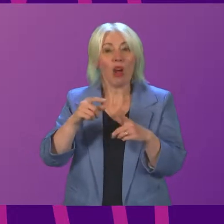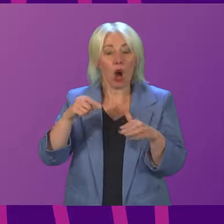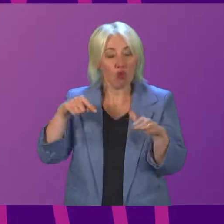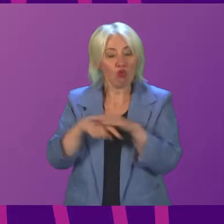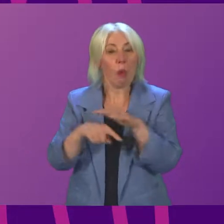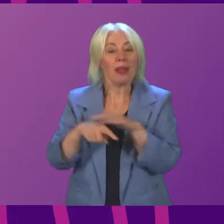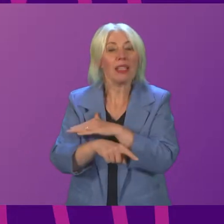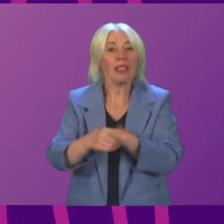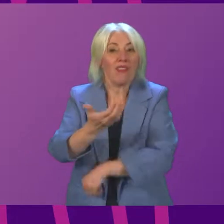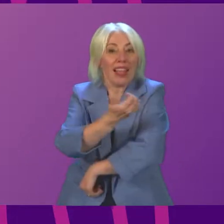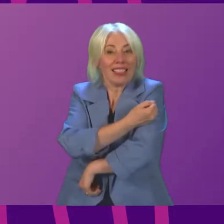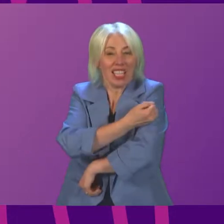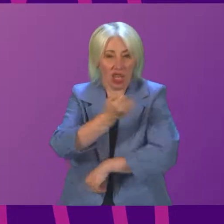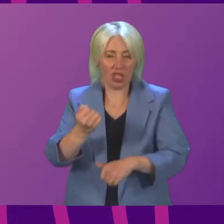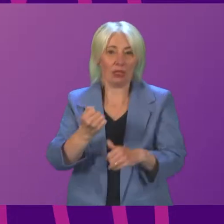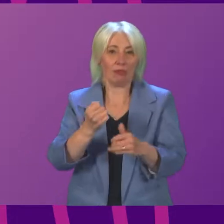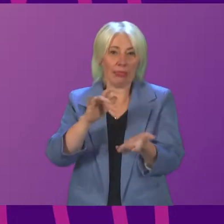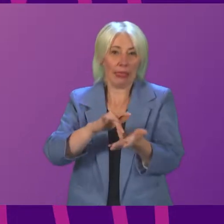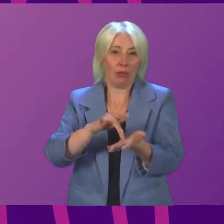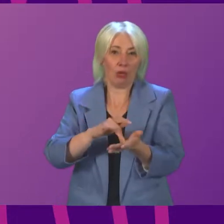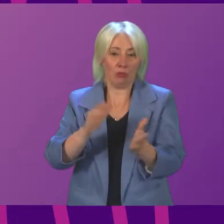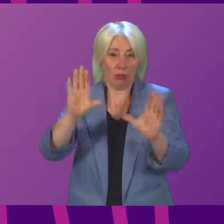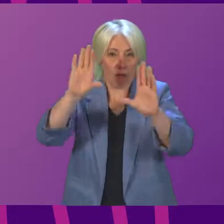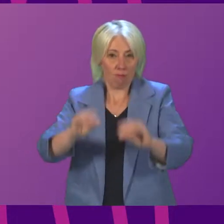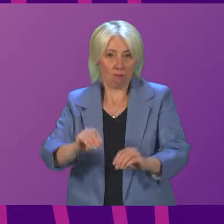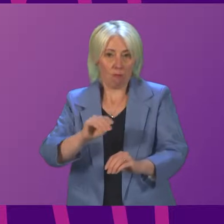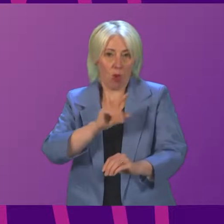which is happening 50 miles away, along the M8 in Glasgow.